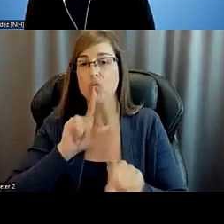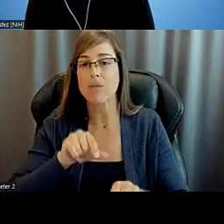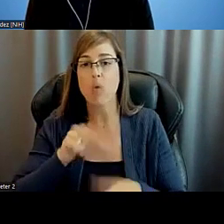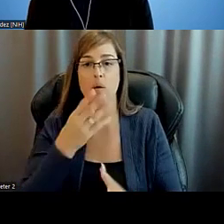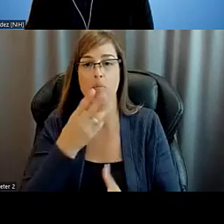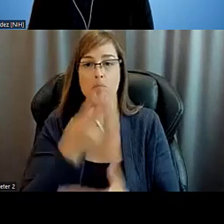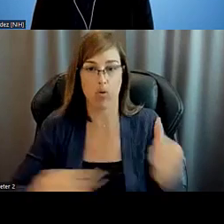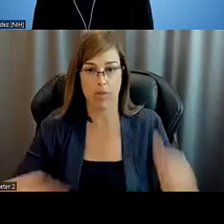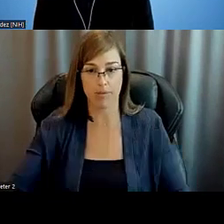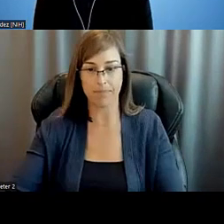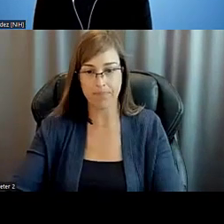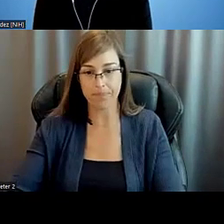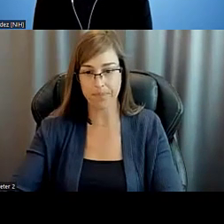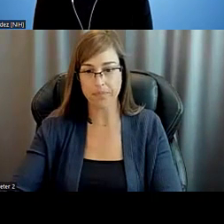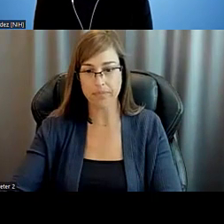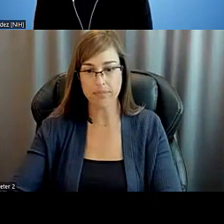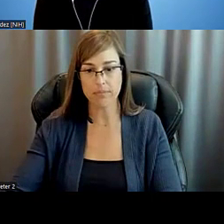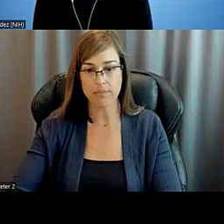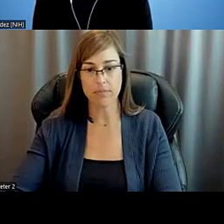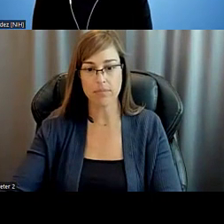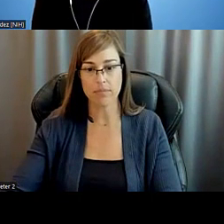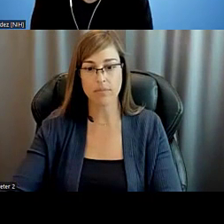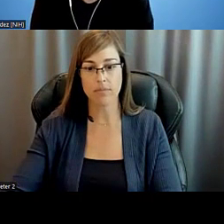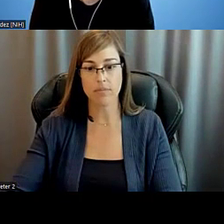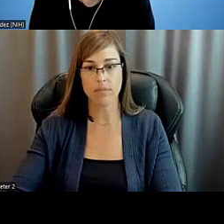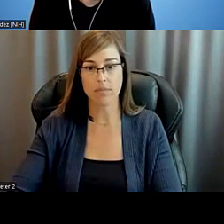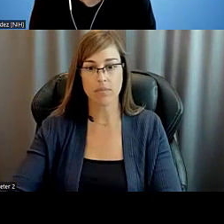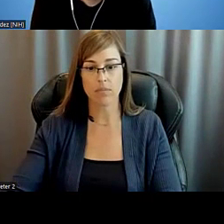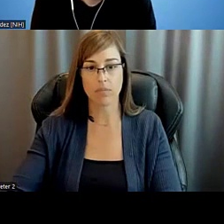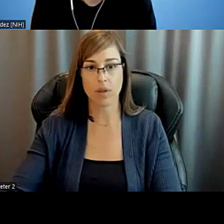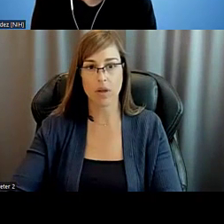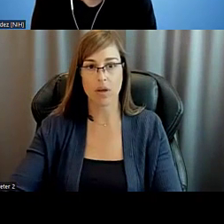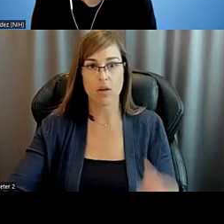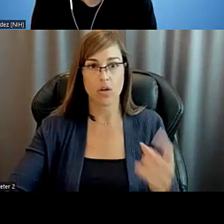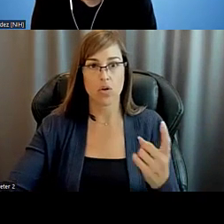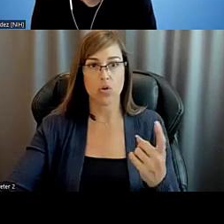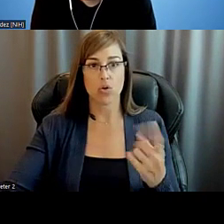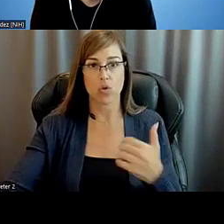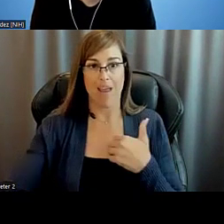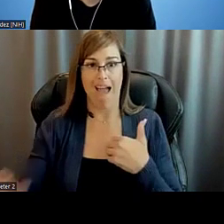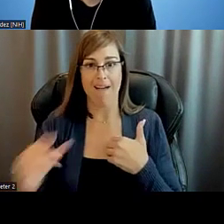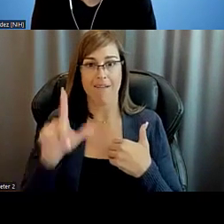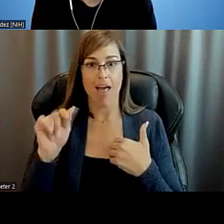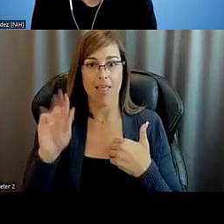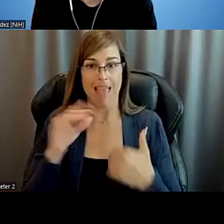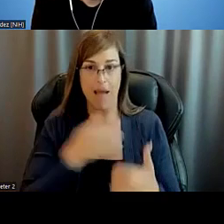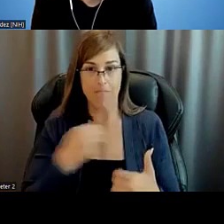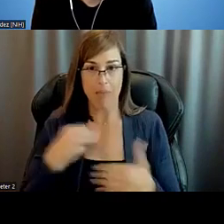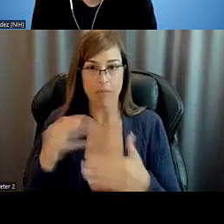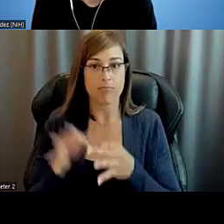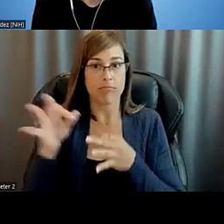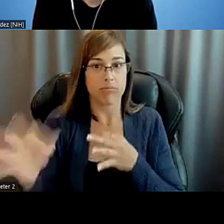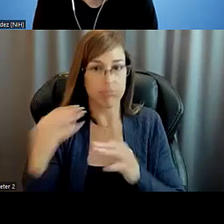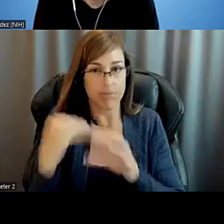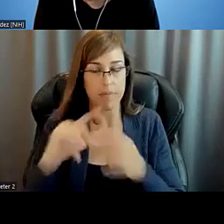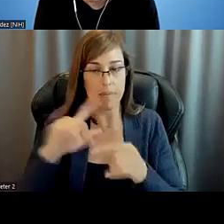Okay. So here we are. So we have .. . One of the lab members forwards this e-mail about Dr. Smith sending this e-mail